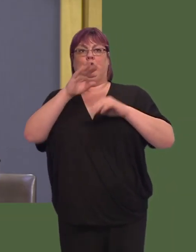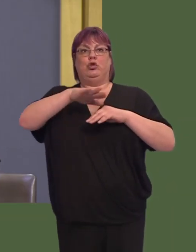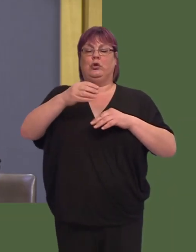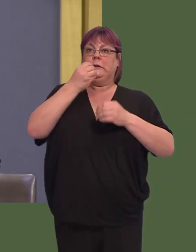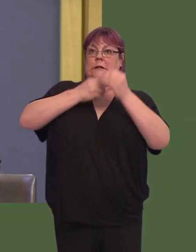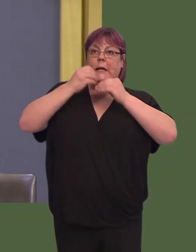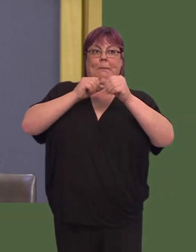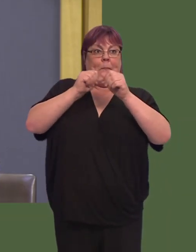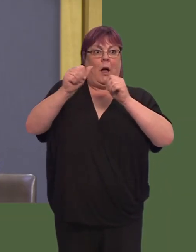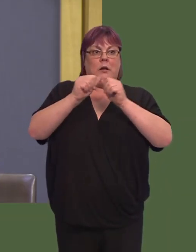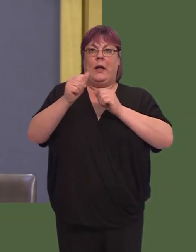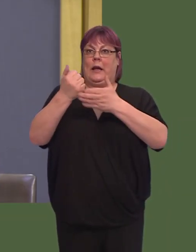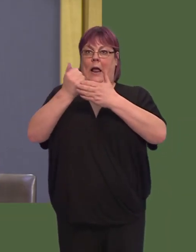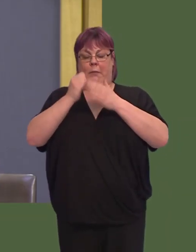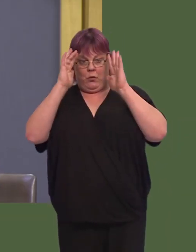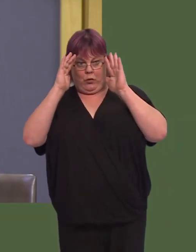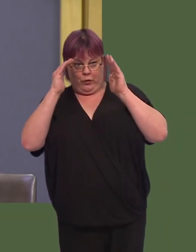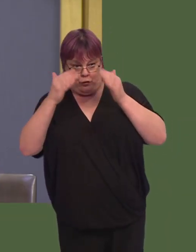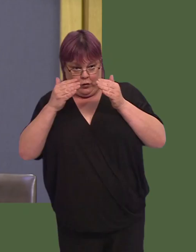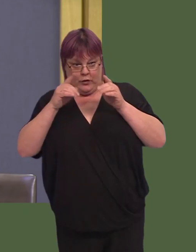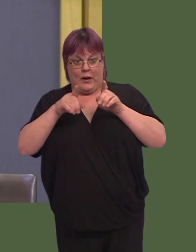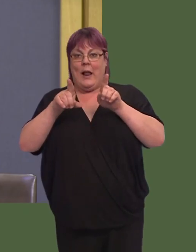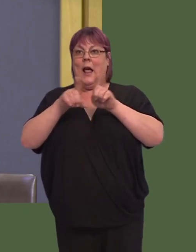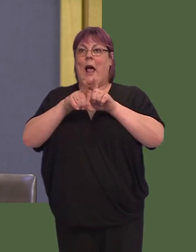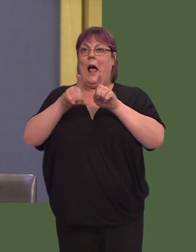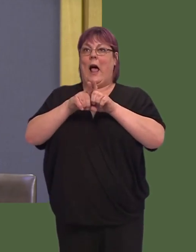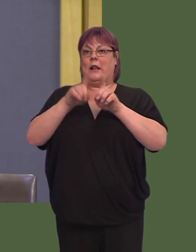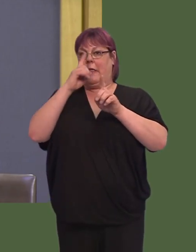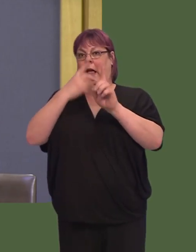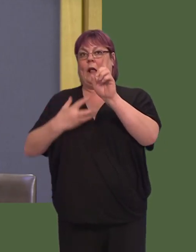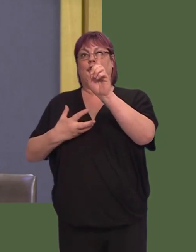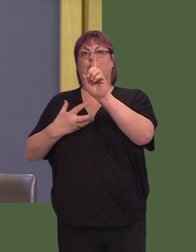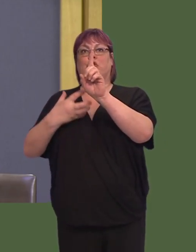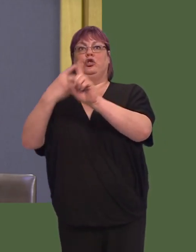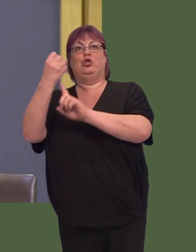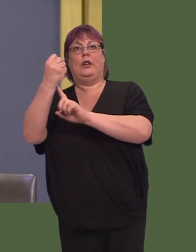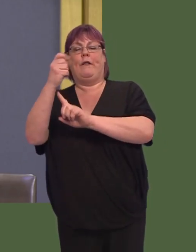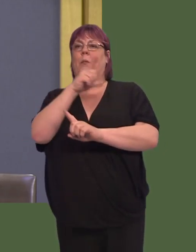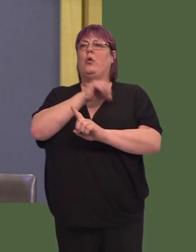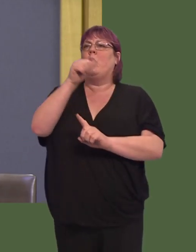provide a powerful lever to close the elusive attainment gap between those who are eligible